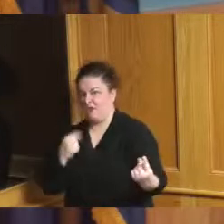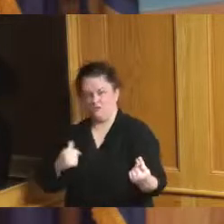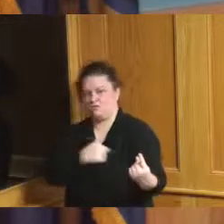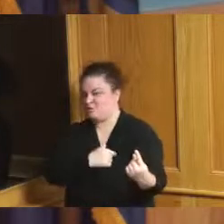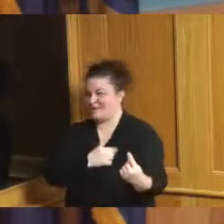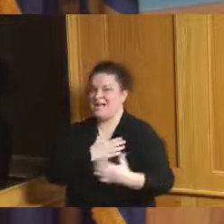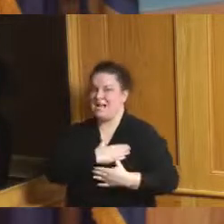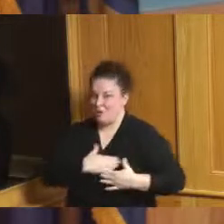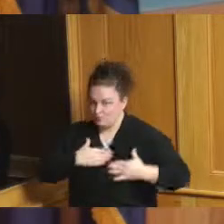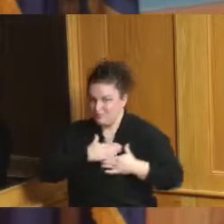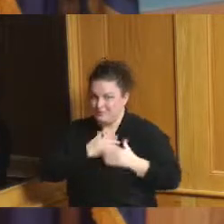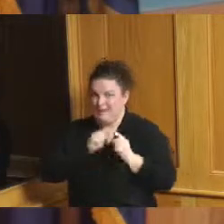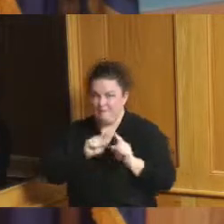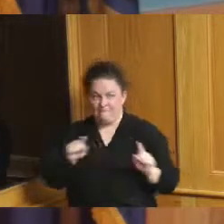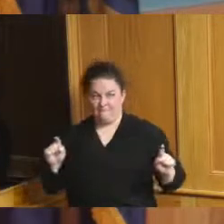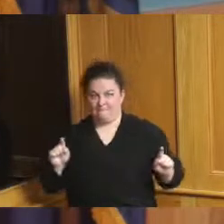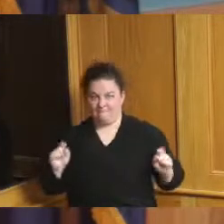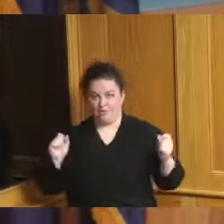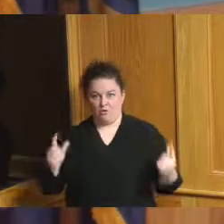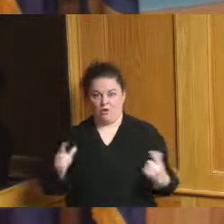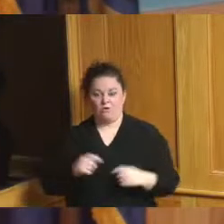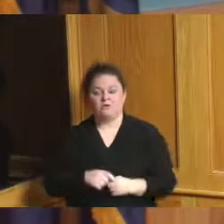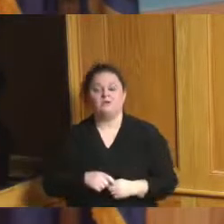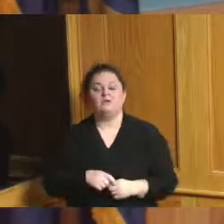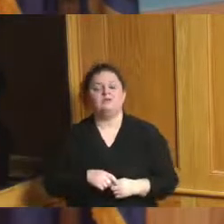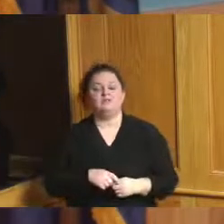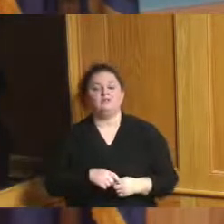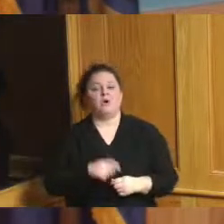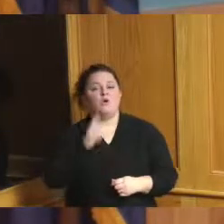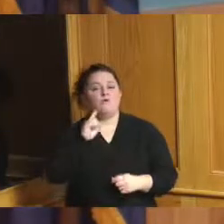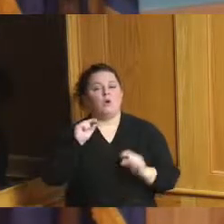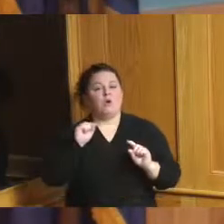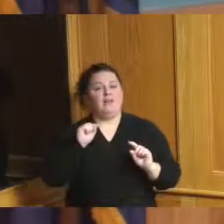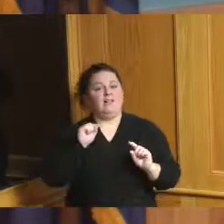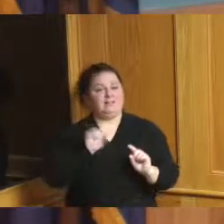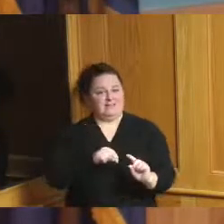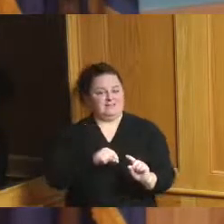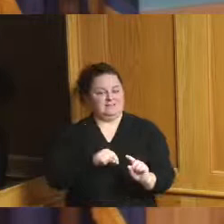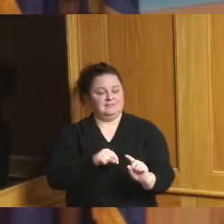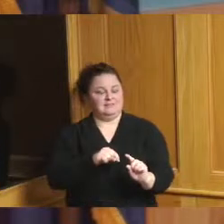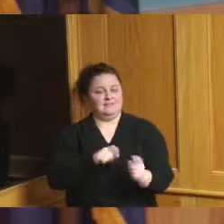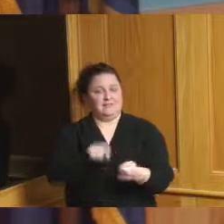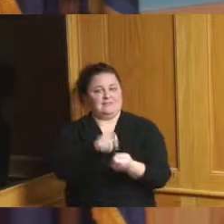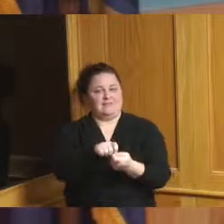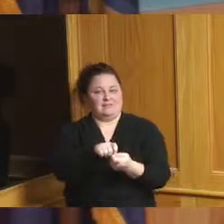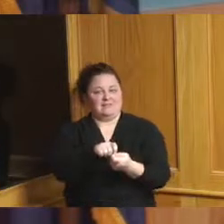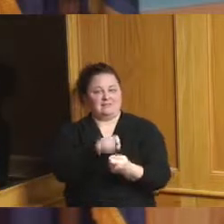that's not necessarily in this particular item but i understand in the first quarter we'll be able to